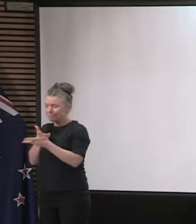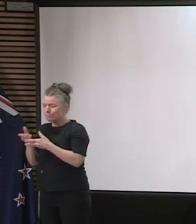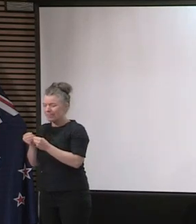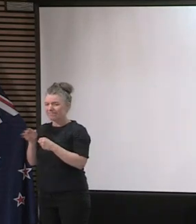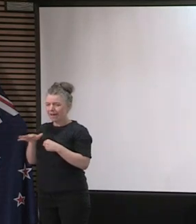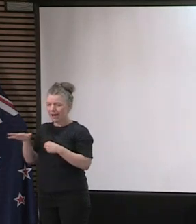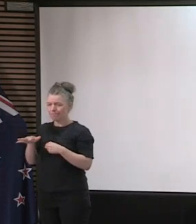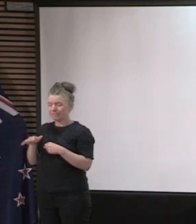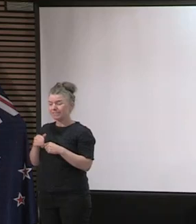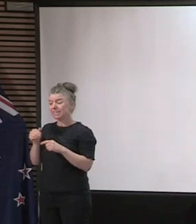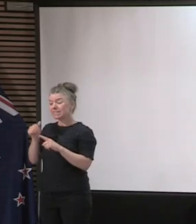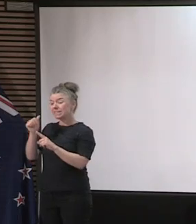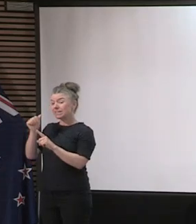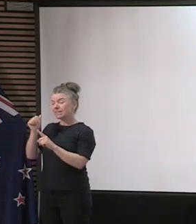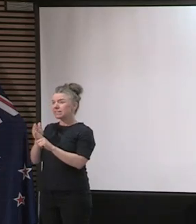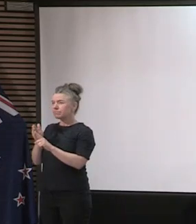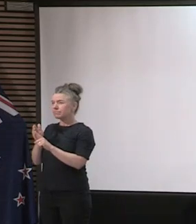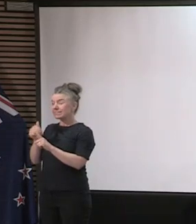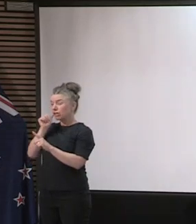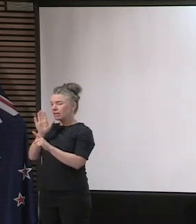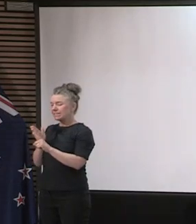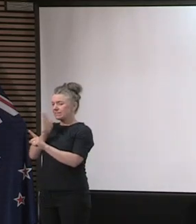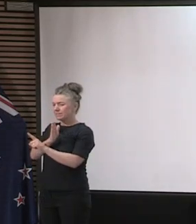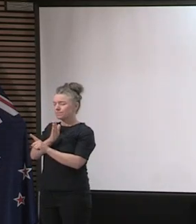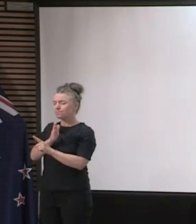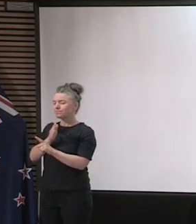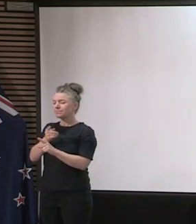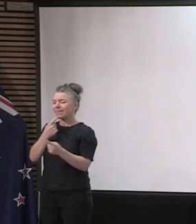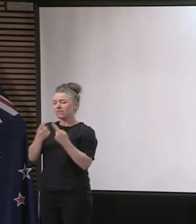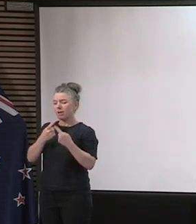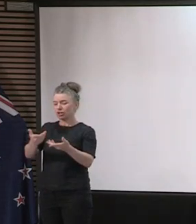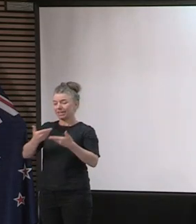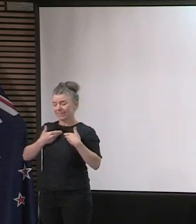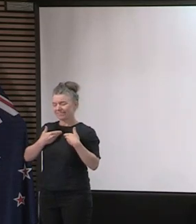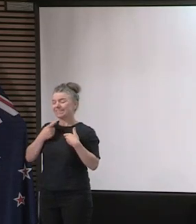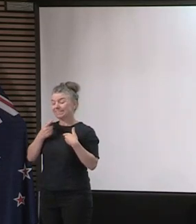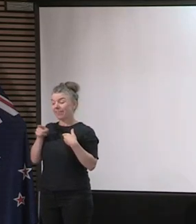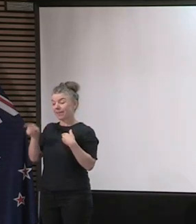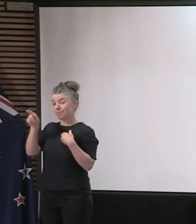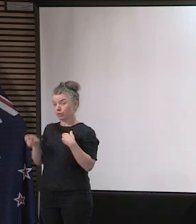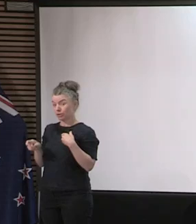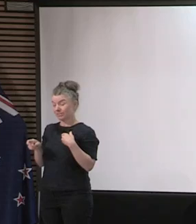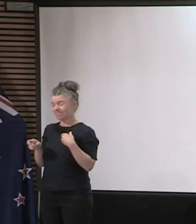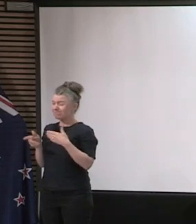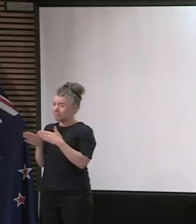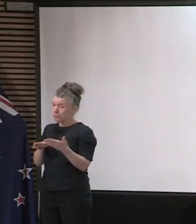cleared the statement I have made today, with the family. So, yes - yesterday, prior to